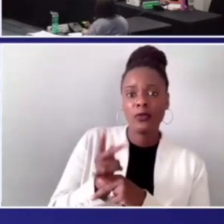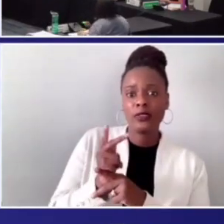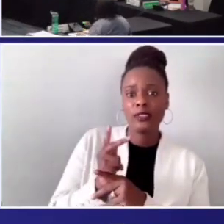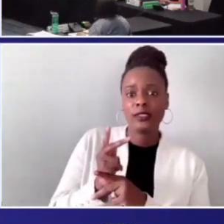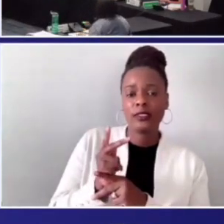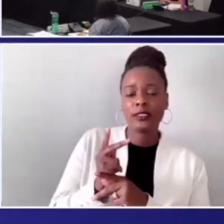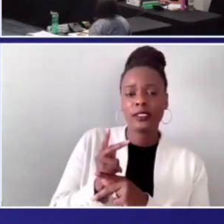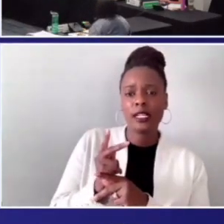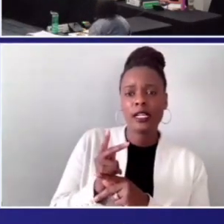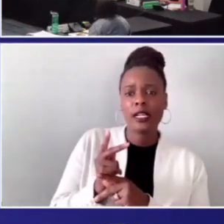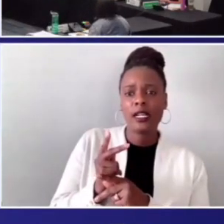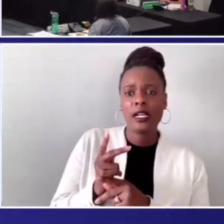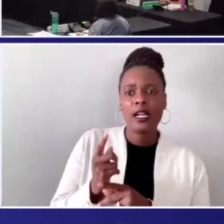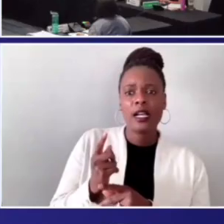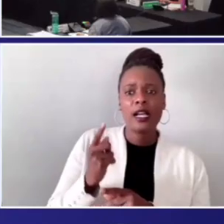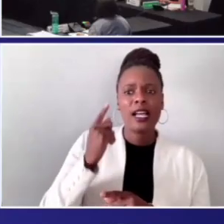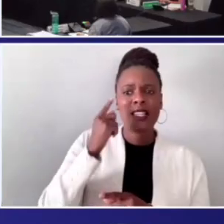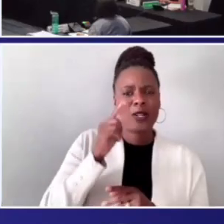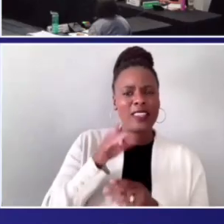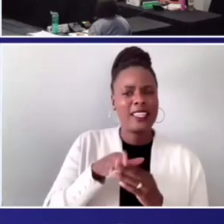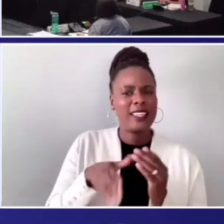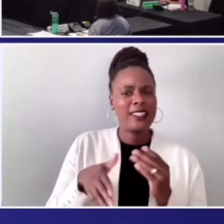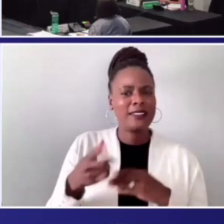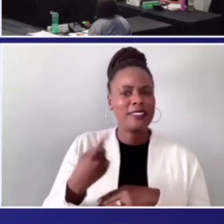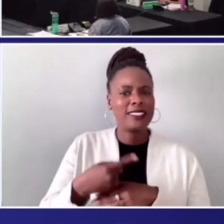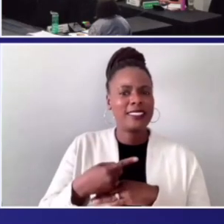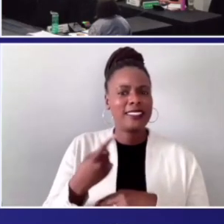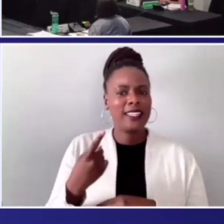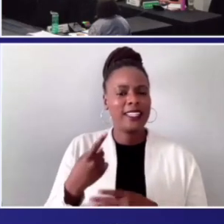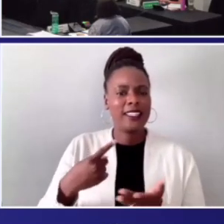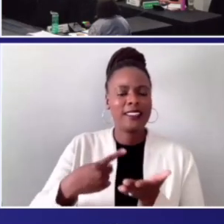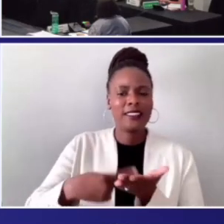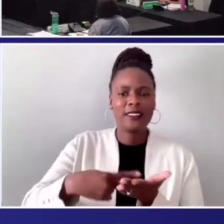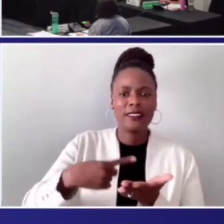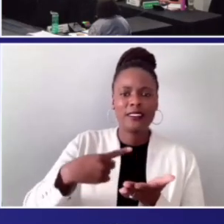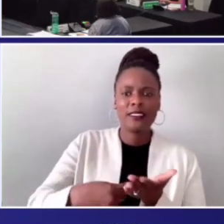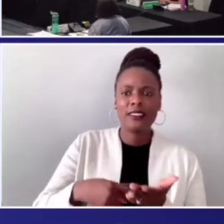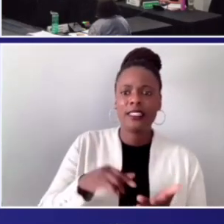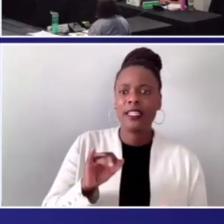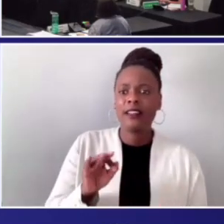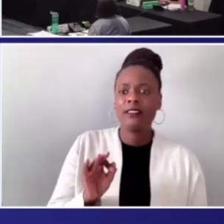I felt like at the end of the day yesterday, we were talking about whether previous loans --